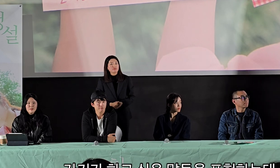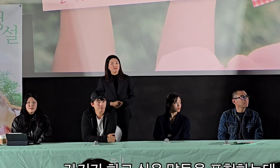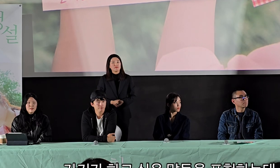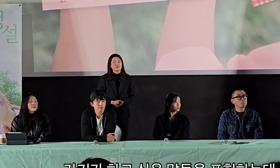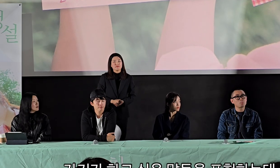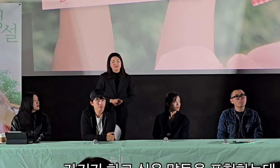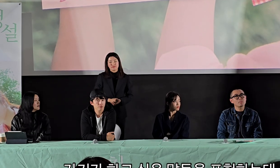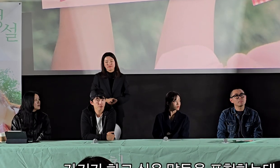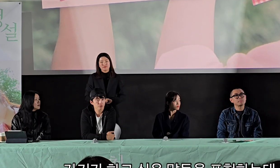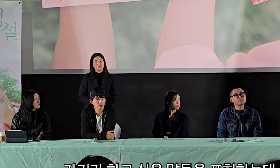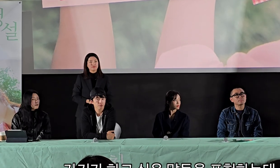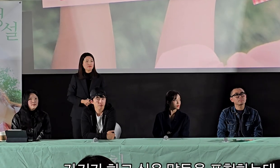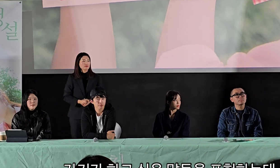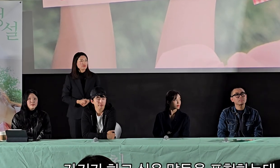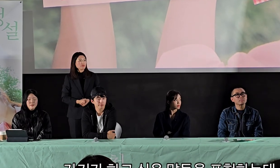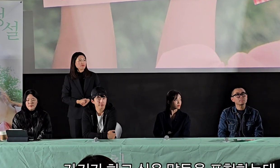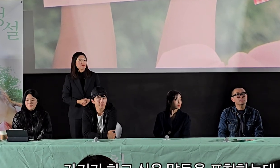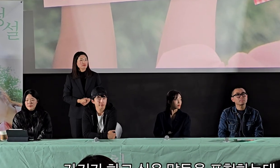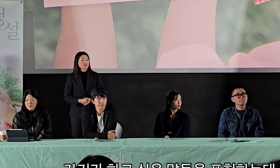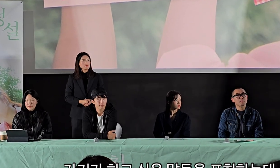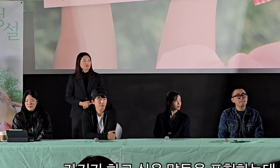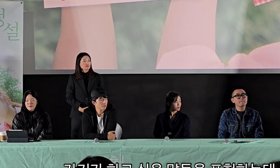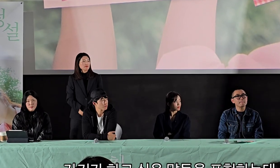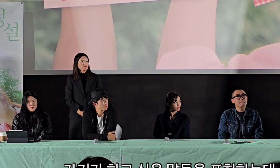but I wonder if actors had any difficulty